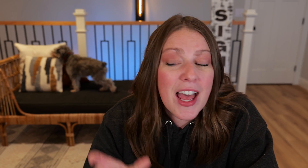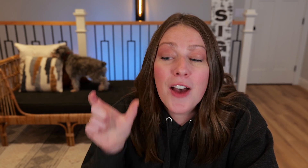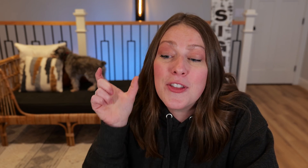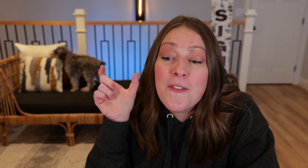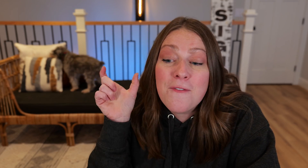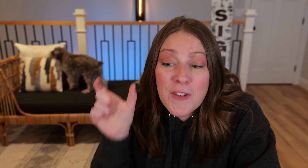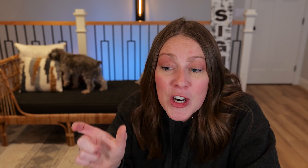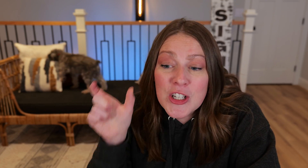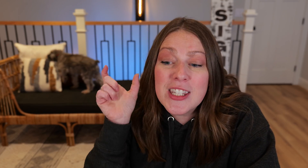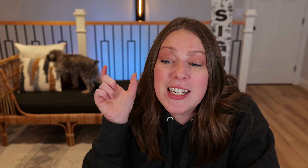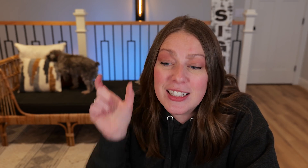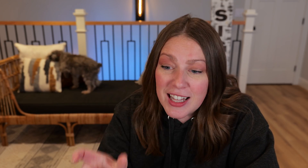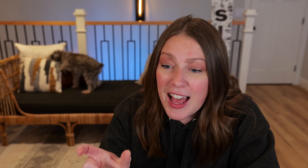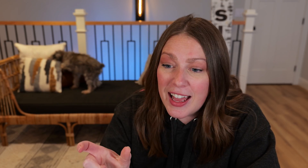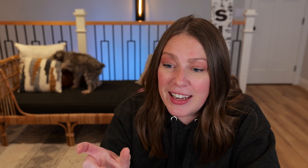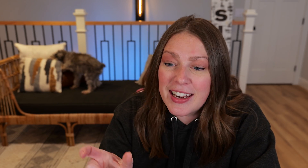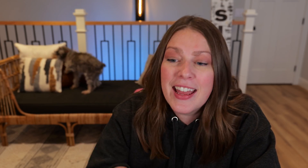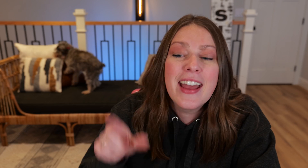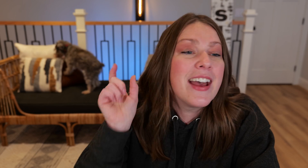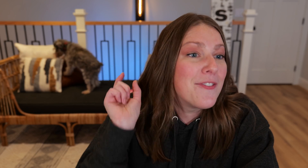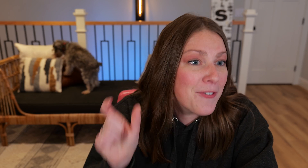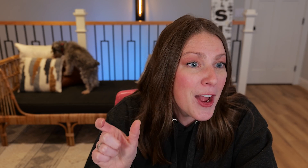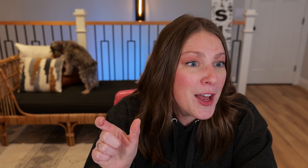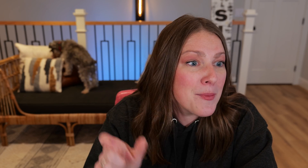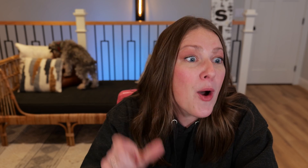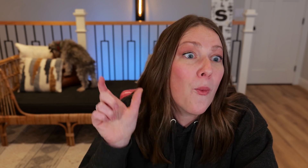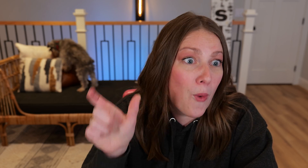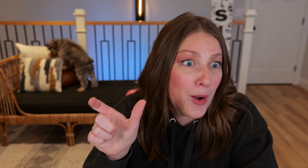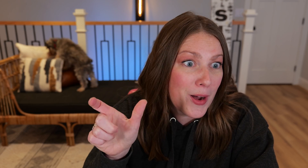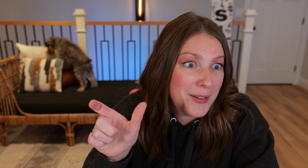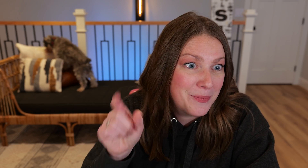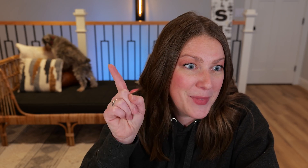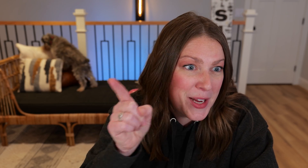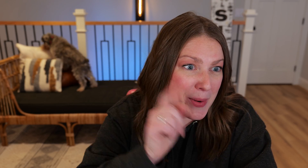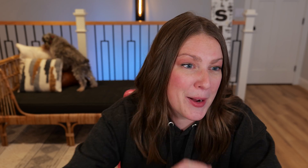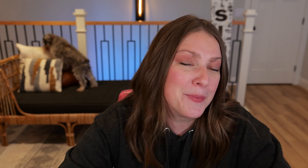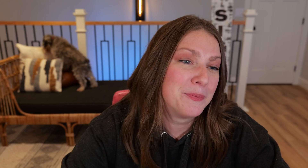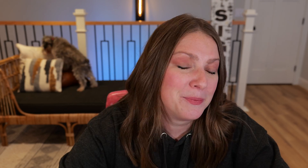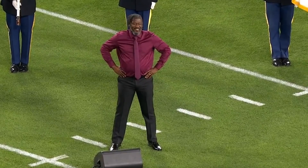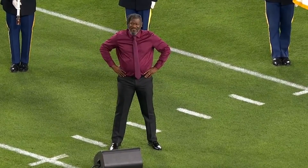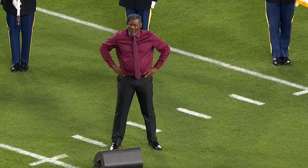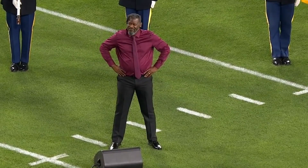of the first line from WAWA. Here we go.